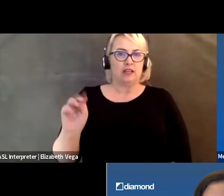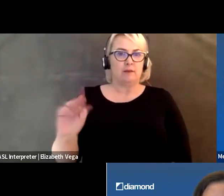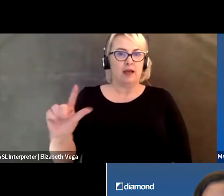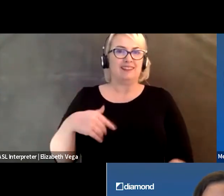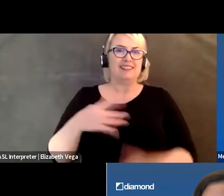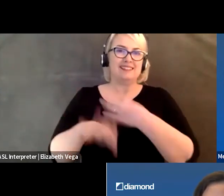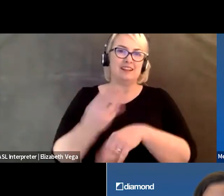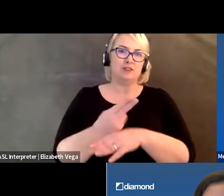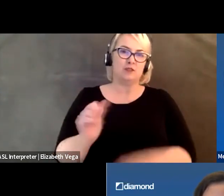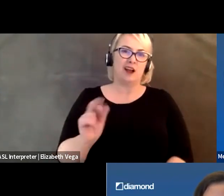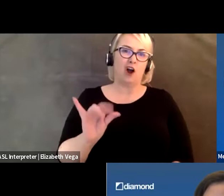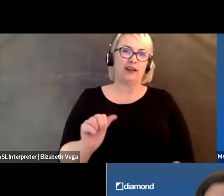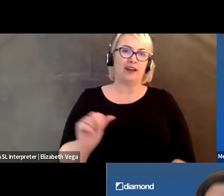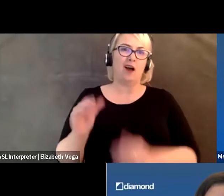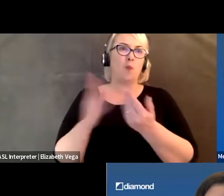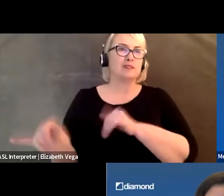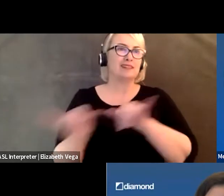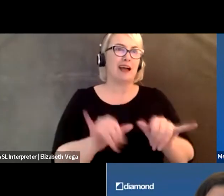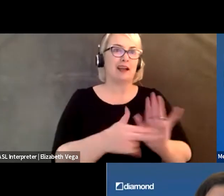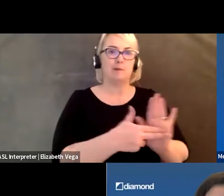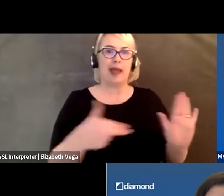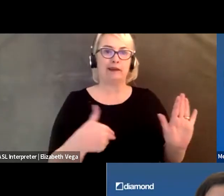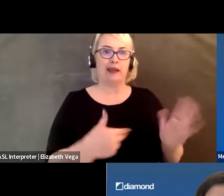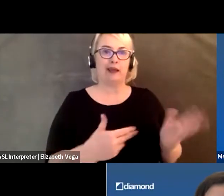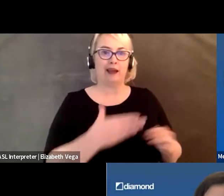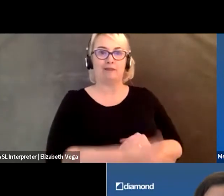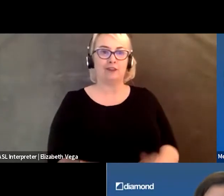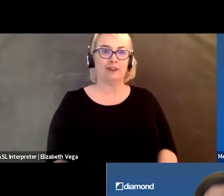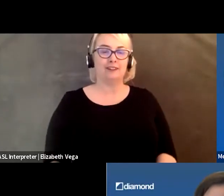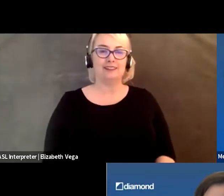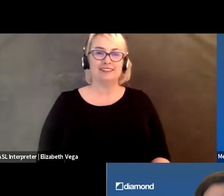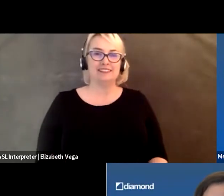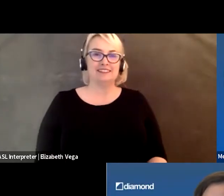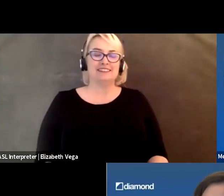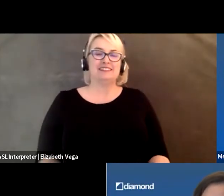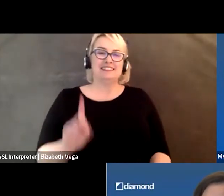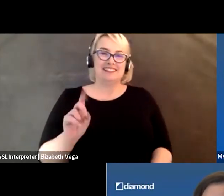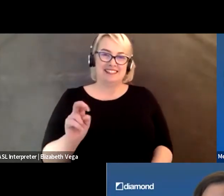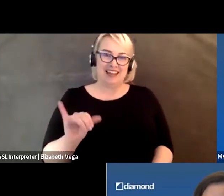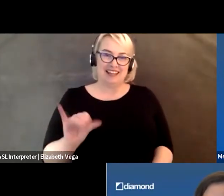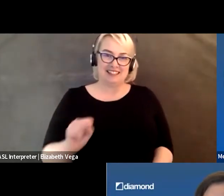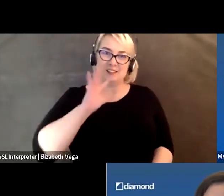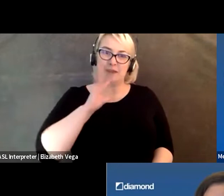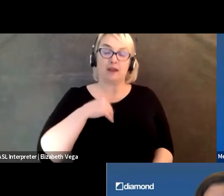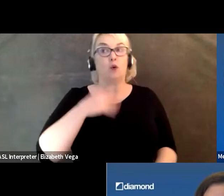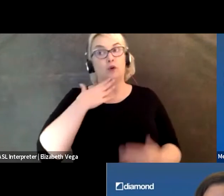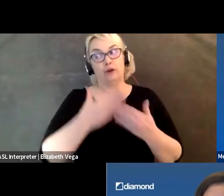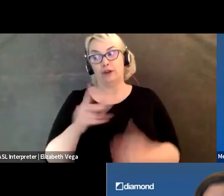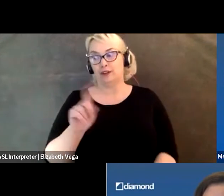Dennis Lembree: Great question. Semantic HTML really is the first thing to know.